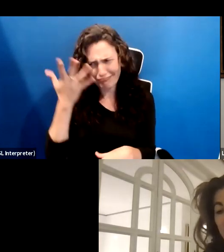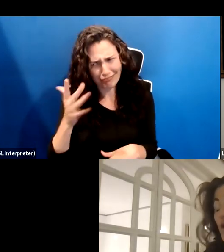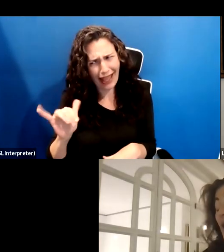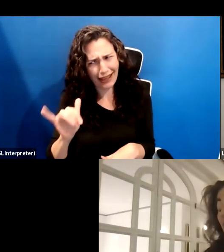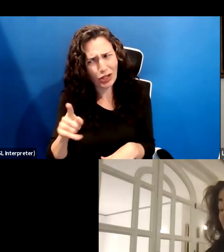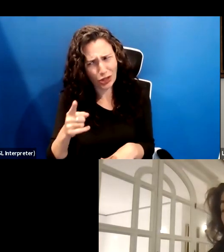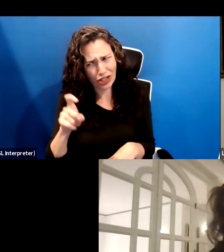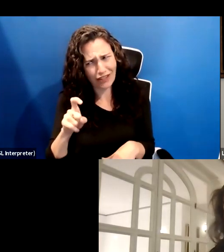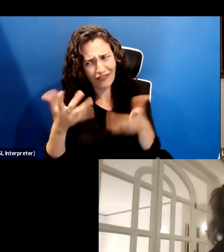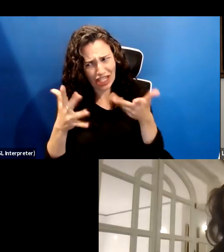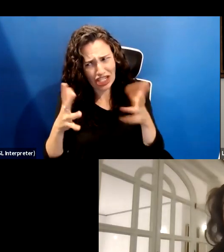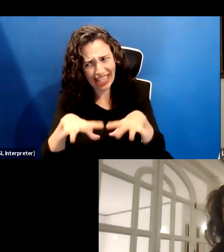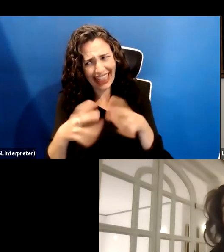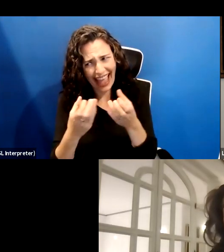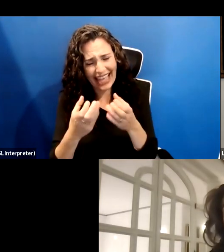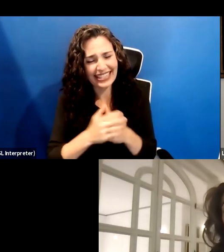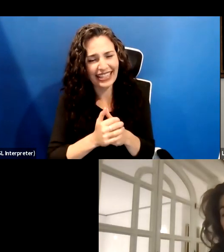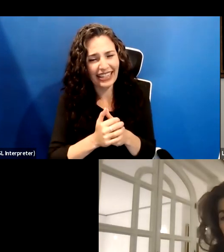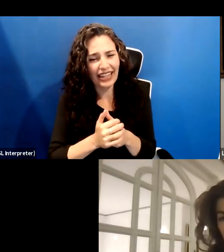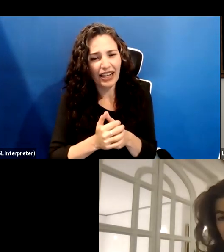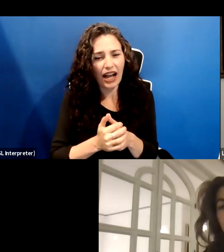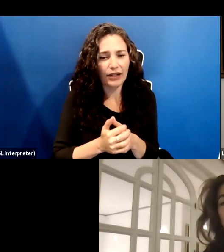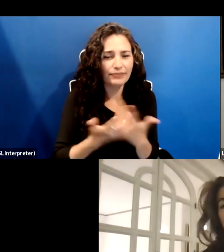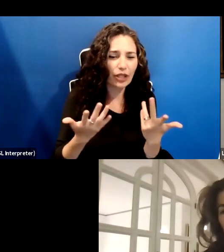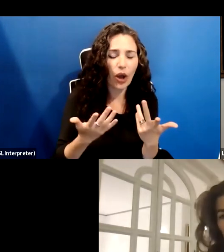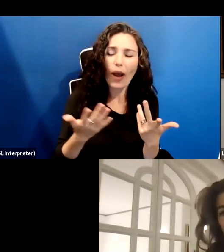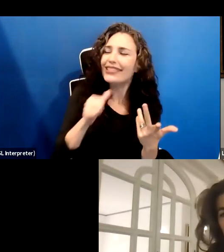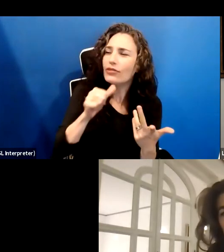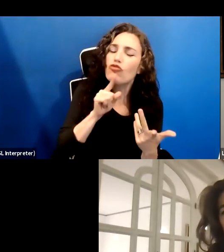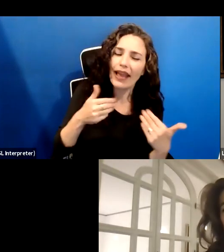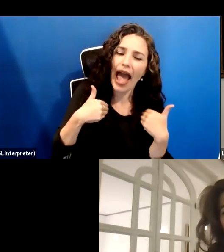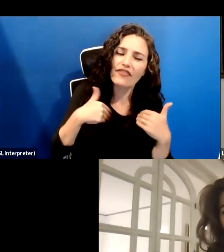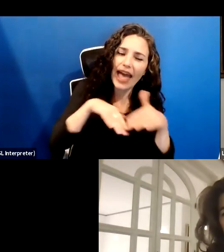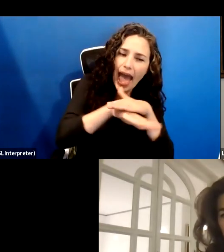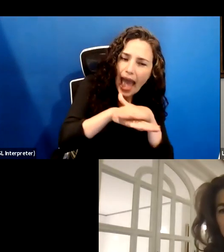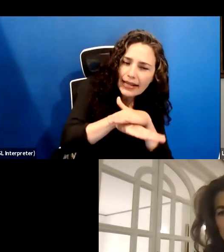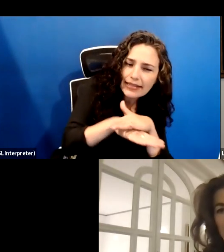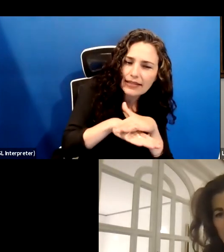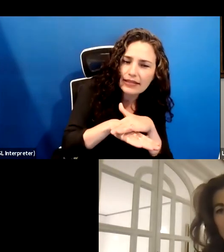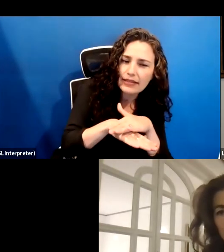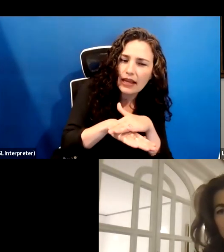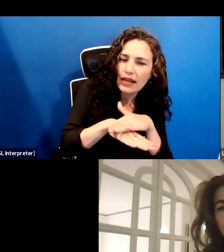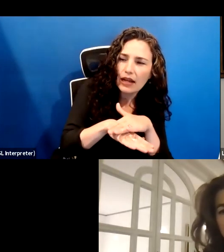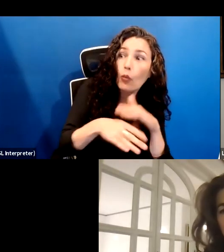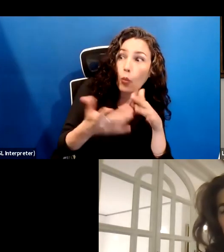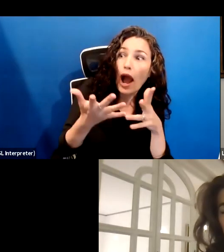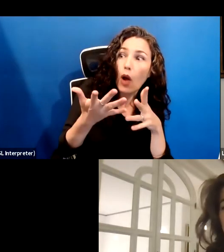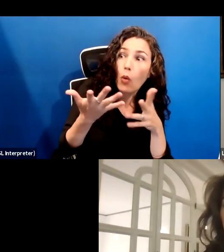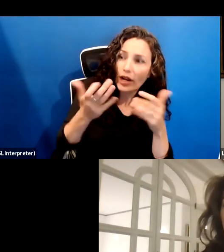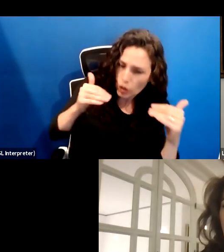even though I hadn't ever gotten the access that I wanted, when I had tried to approach NXIVM about filming initially.